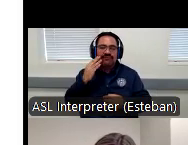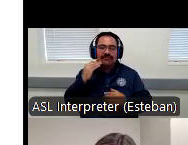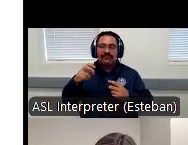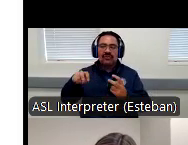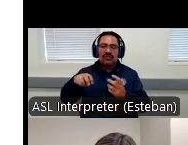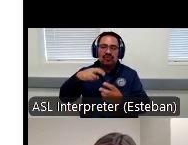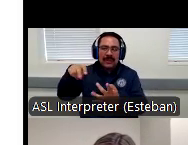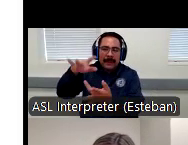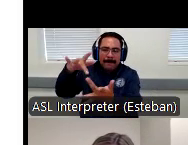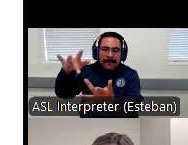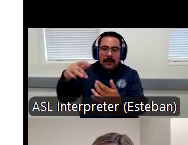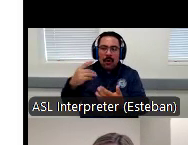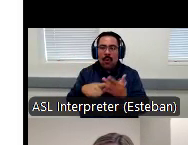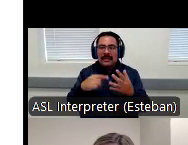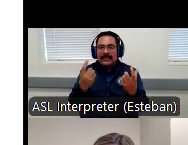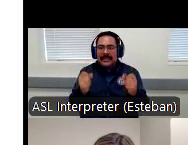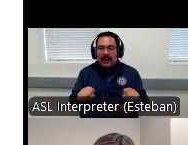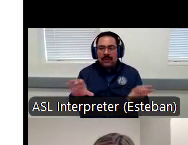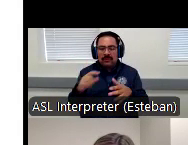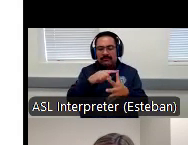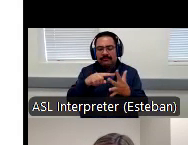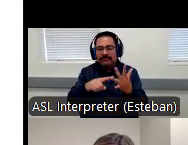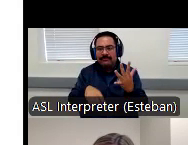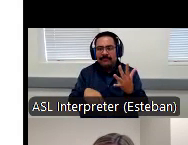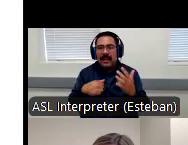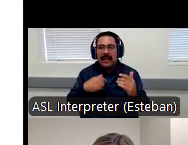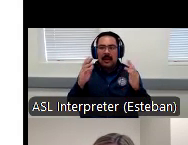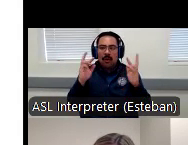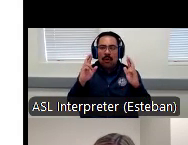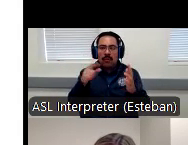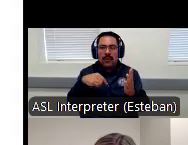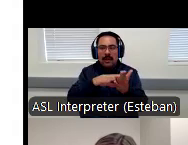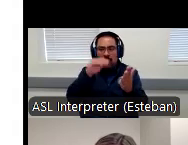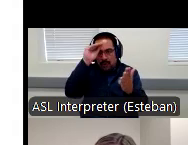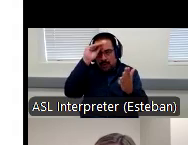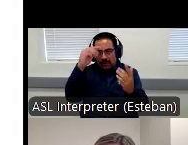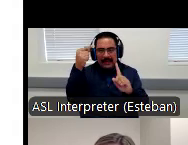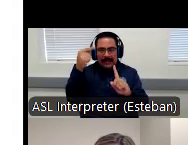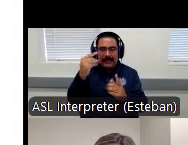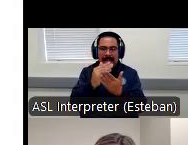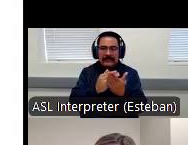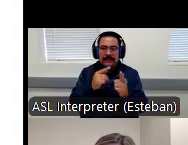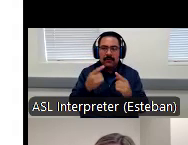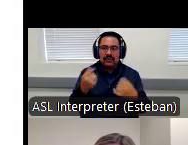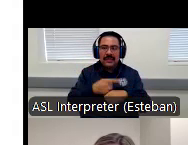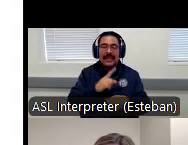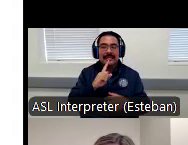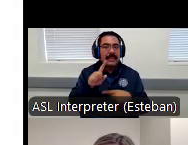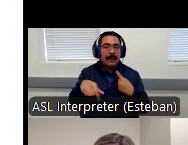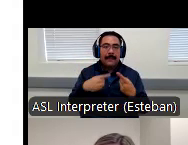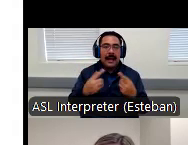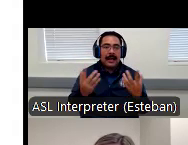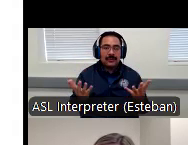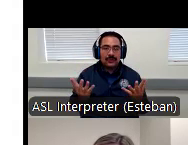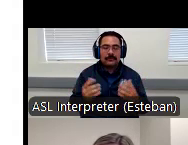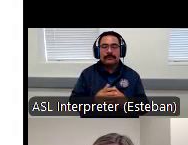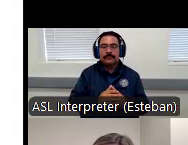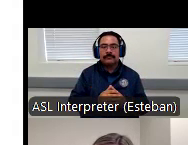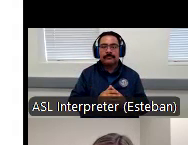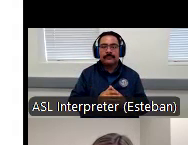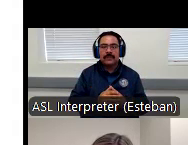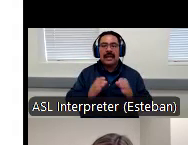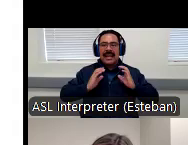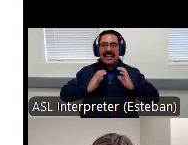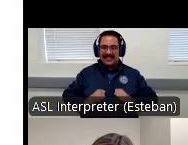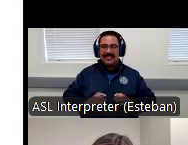what steps could we take? I hope that one take away from today is that it is a customer service